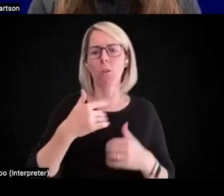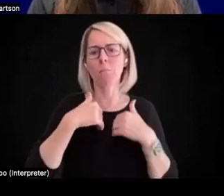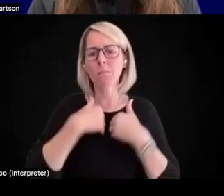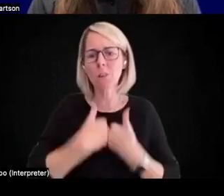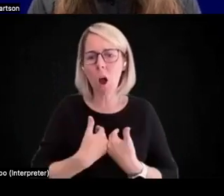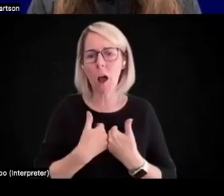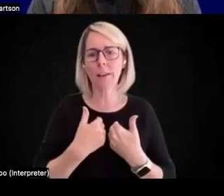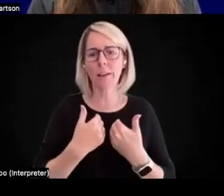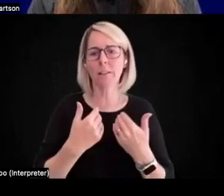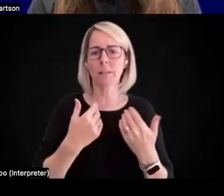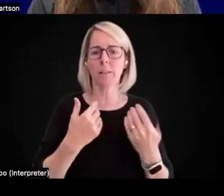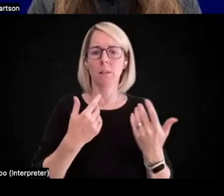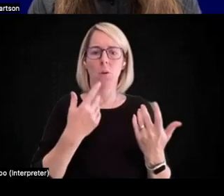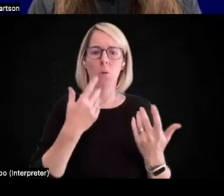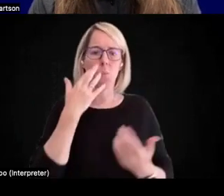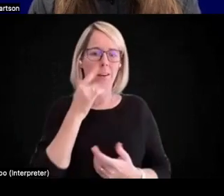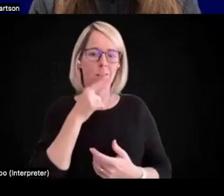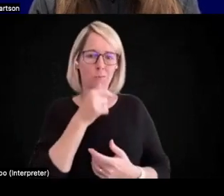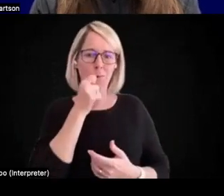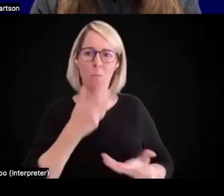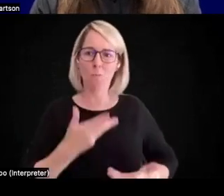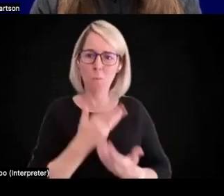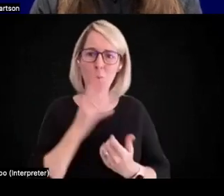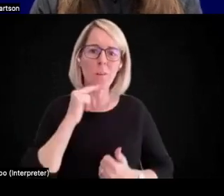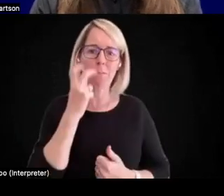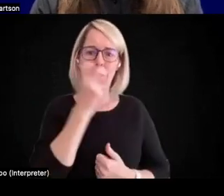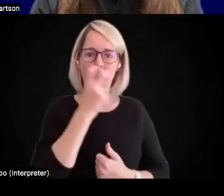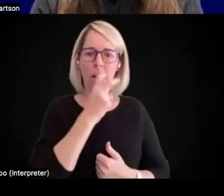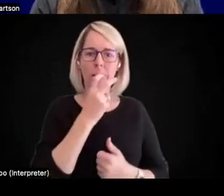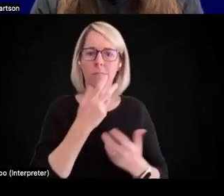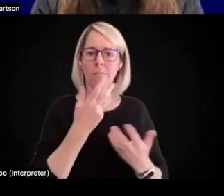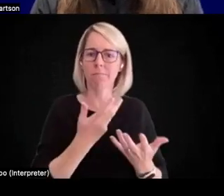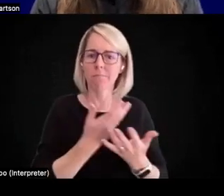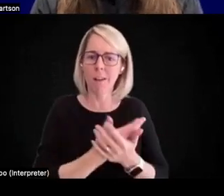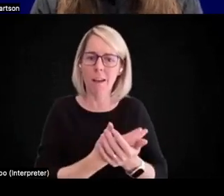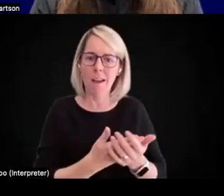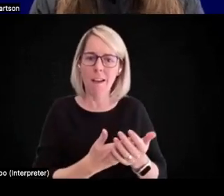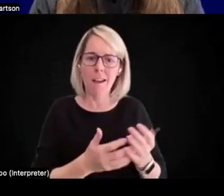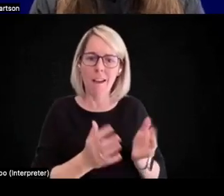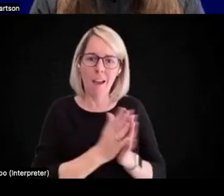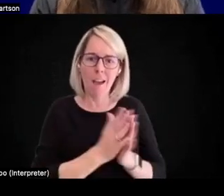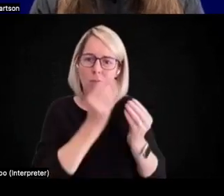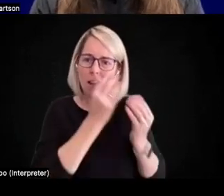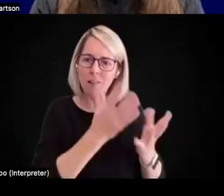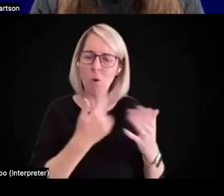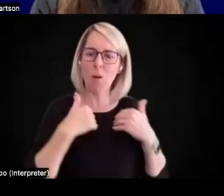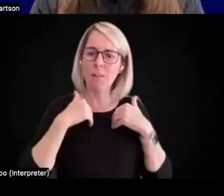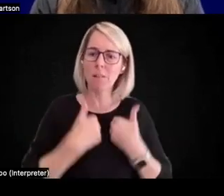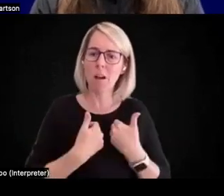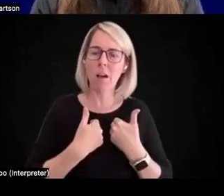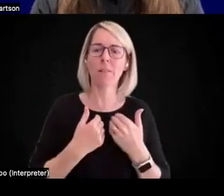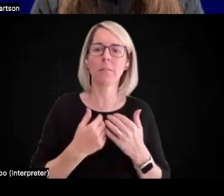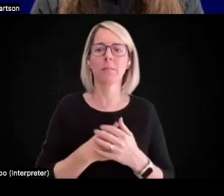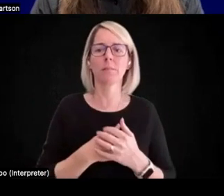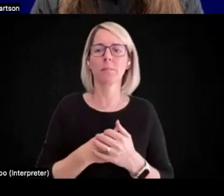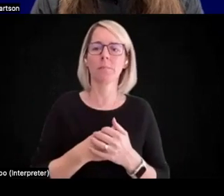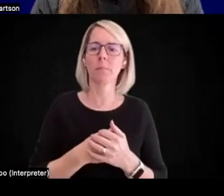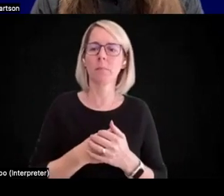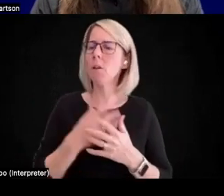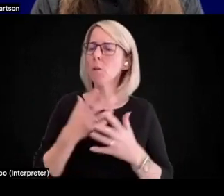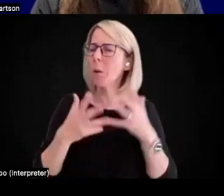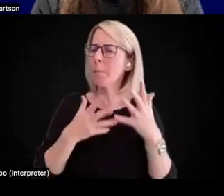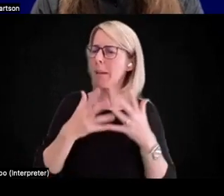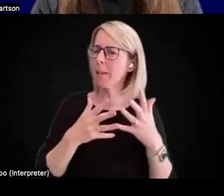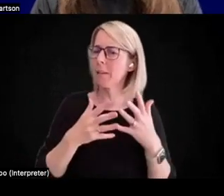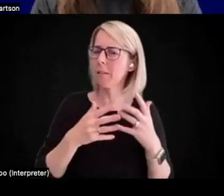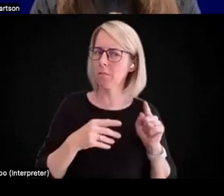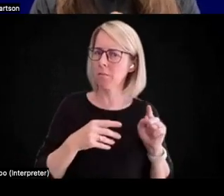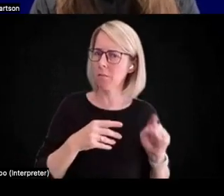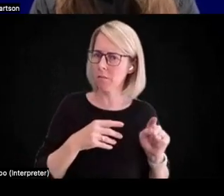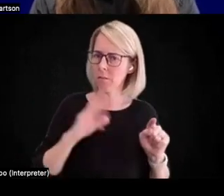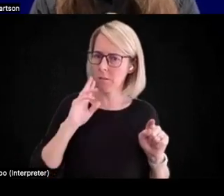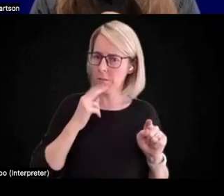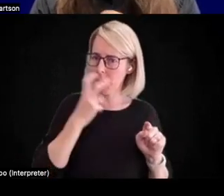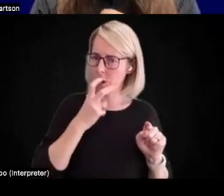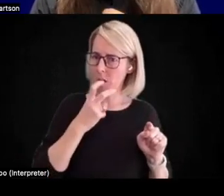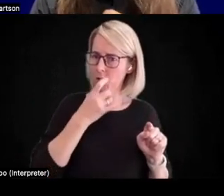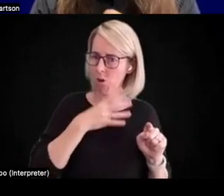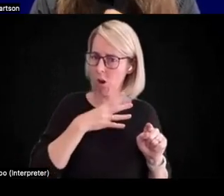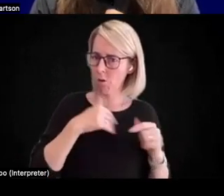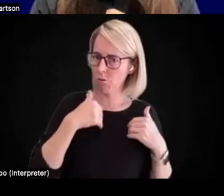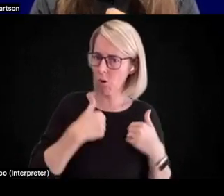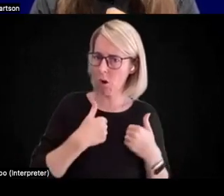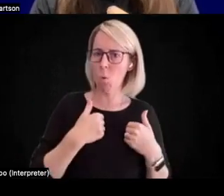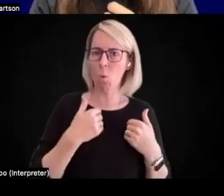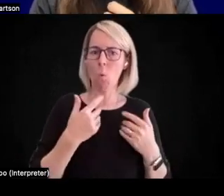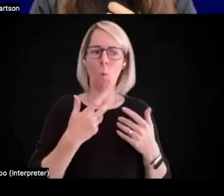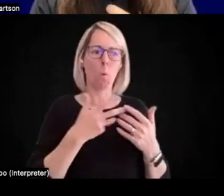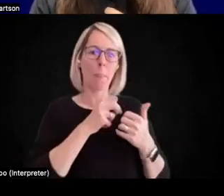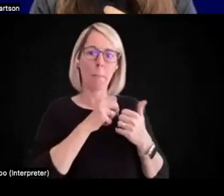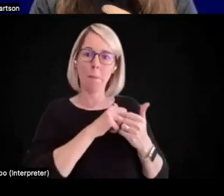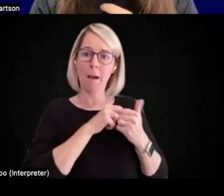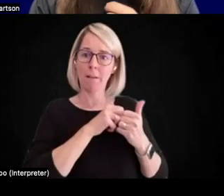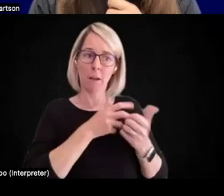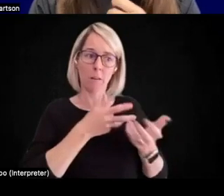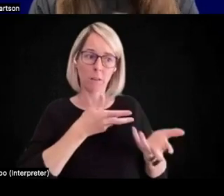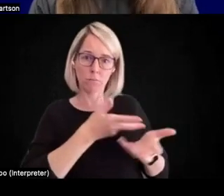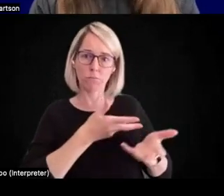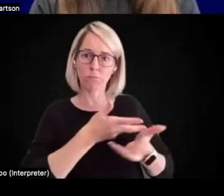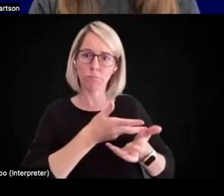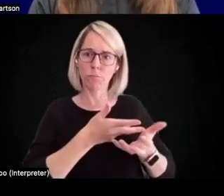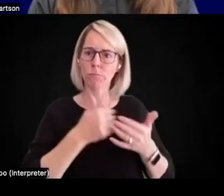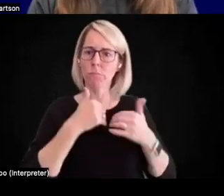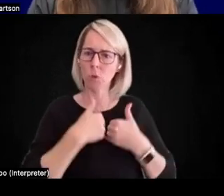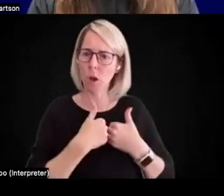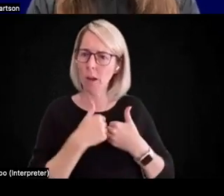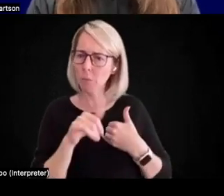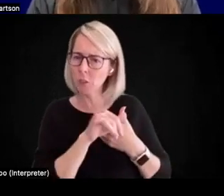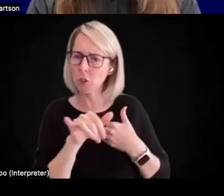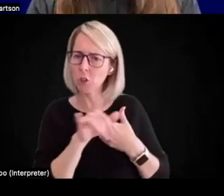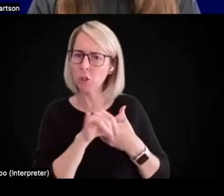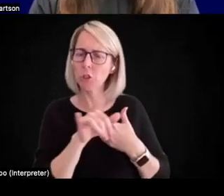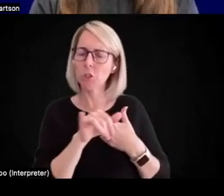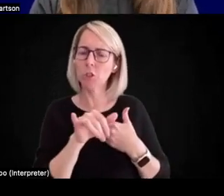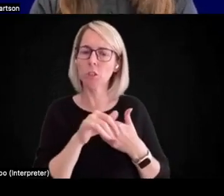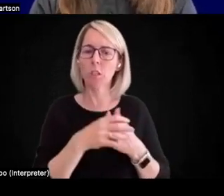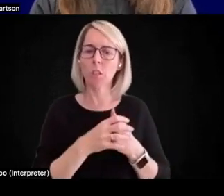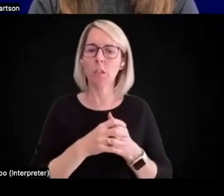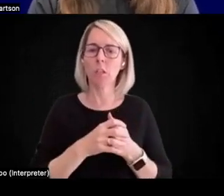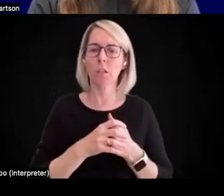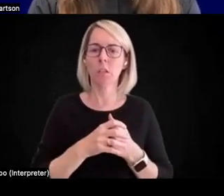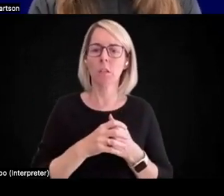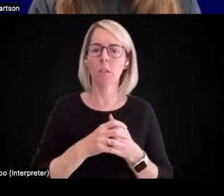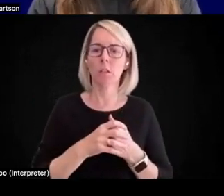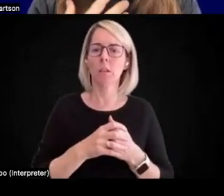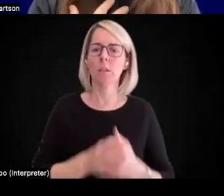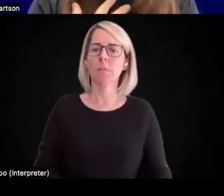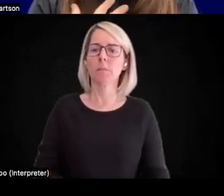I'm not sure whether the deafblind child is tired or whether you as the interaction partner is tired. Possibly through a natural body